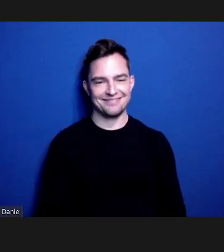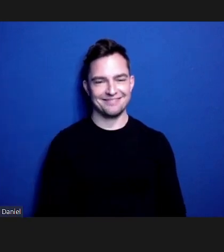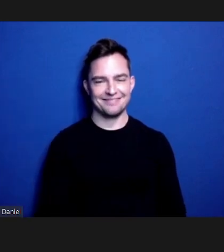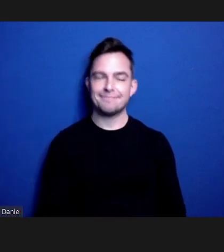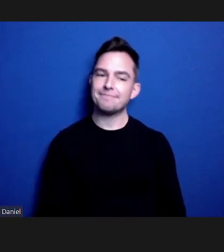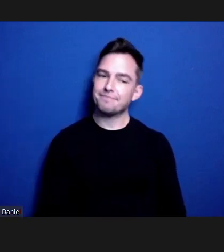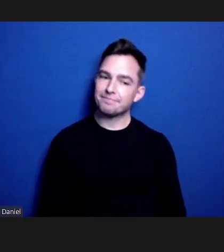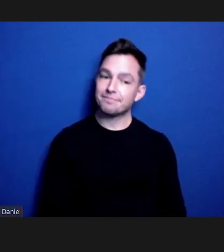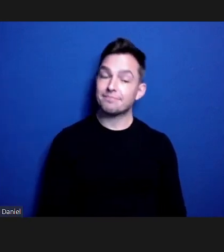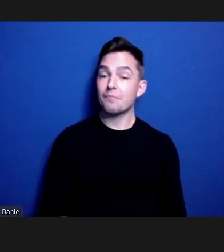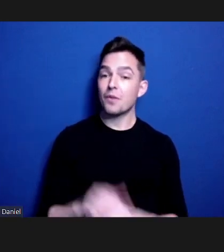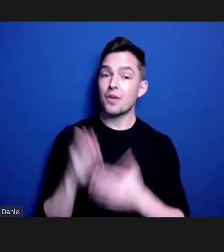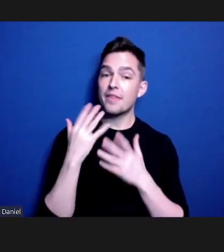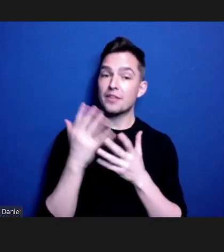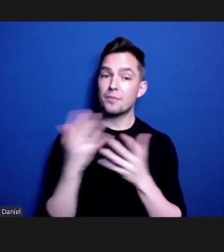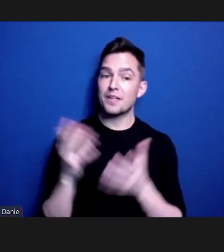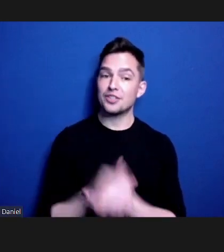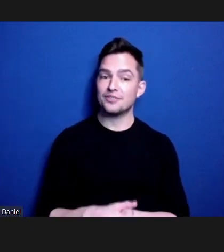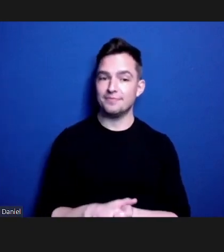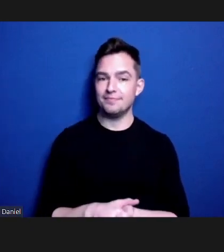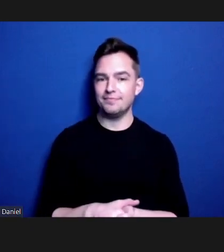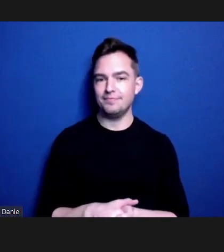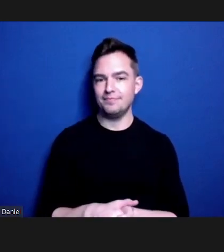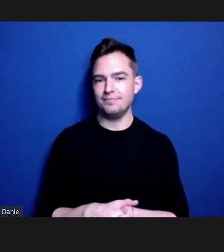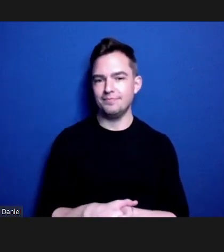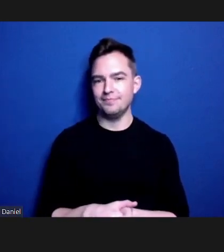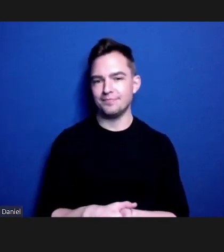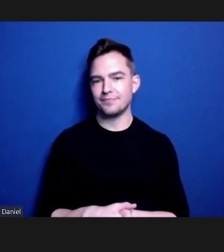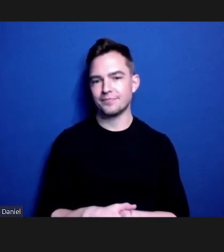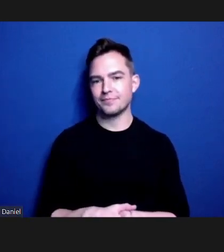Thank you so much. Quickly, Daniel, do you